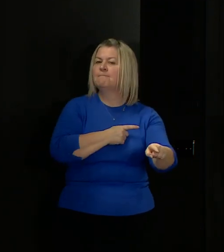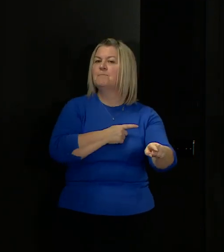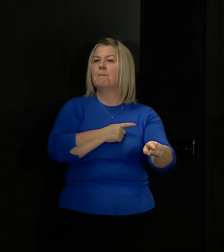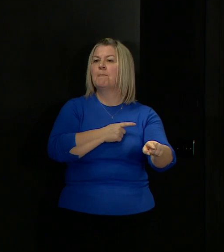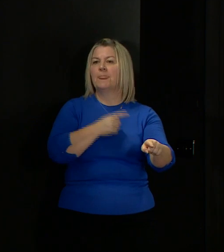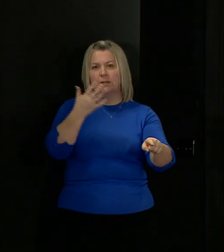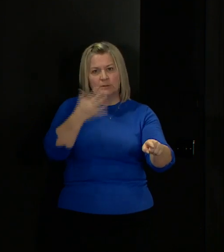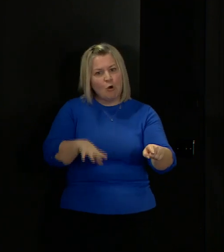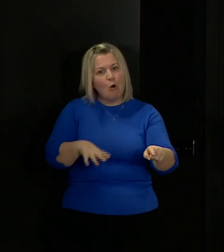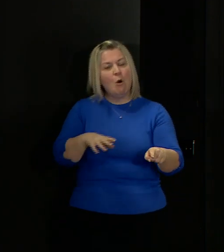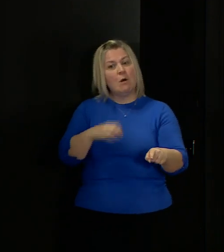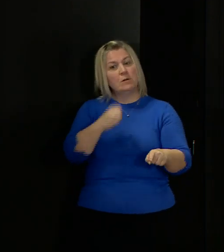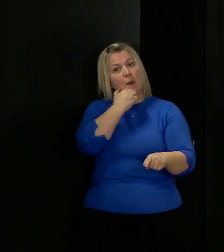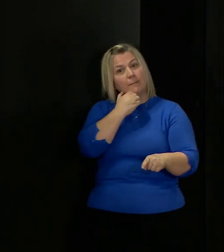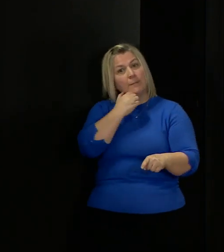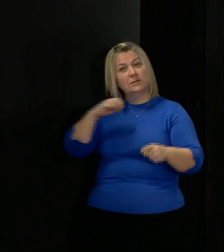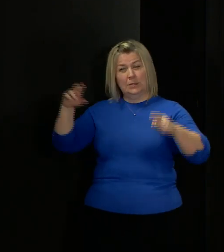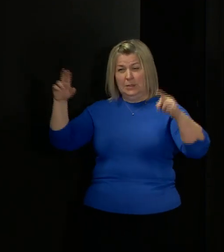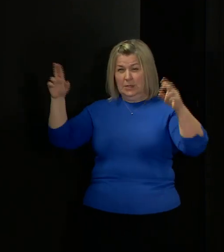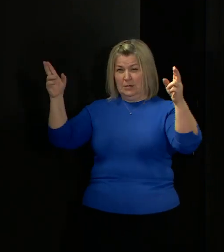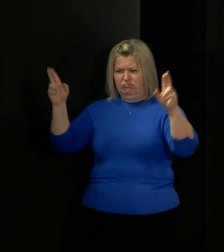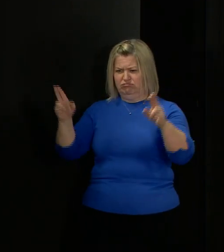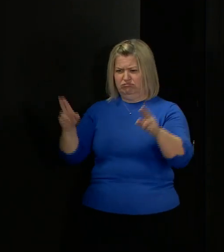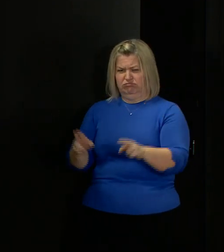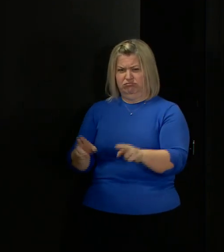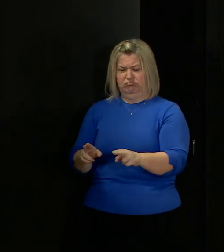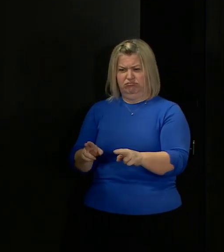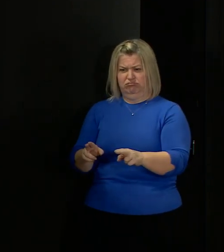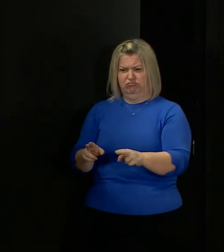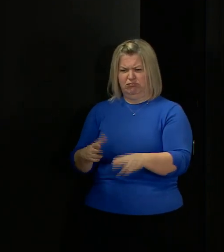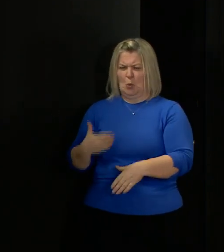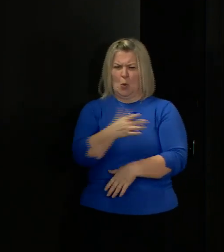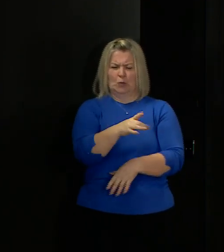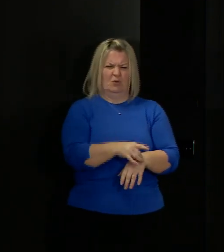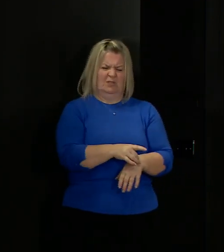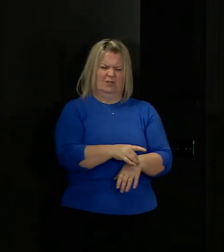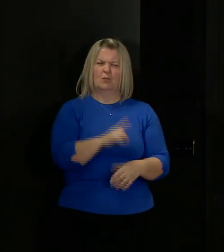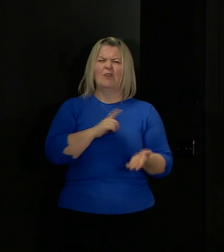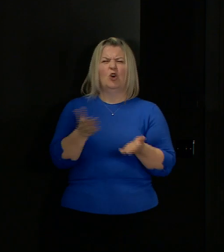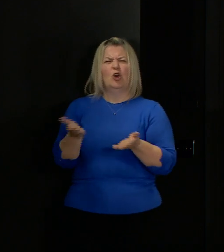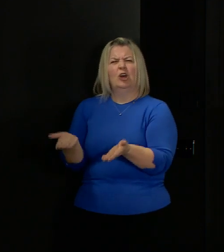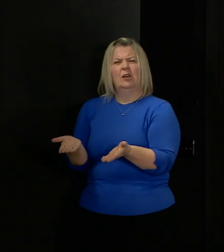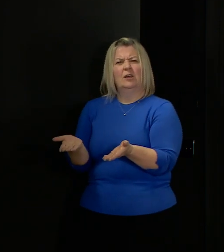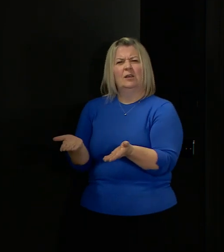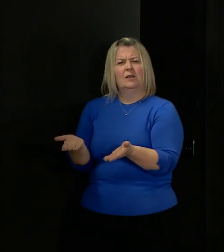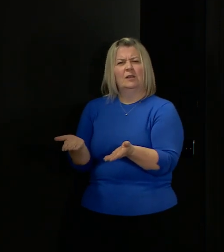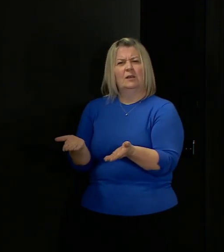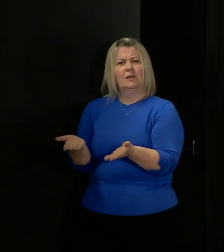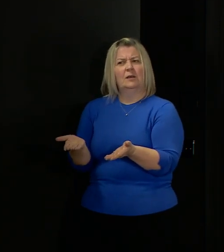reduction in people who are coming forward to speak to the GP about these type of symptoms so that they're not being captured and not been referred on